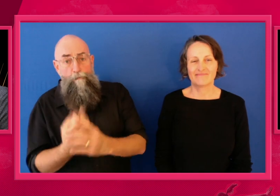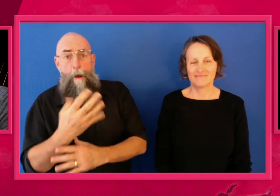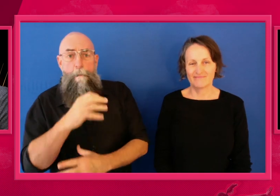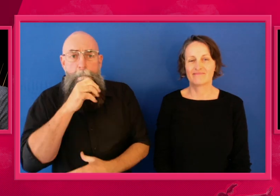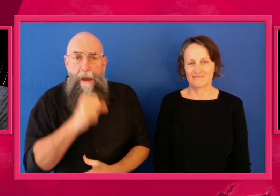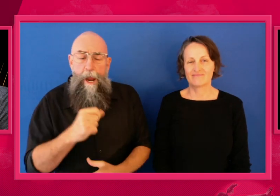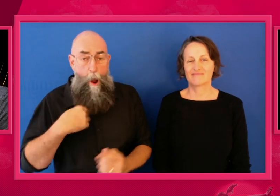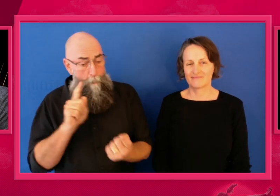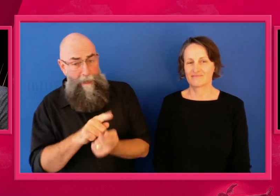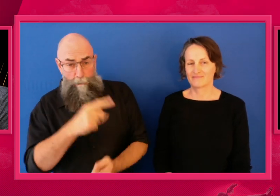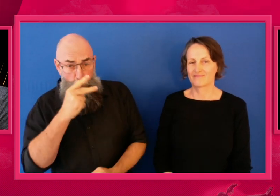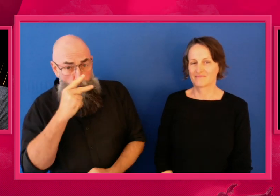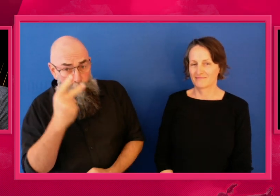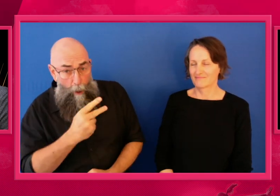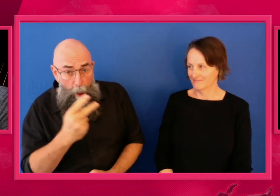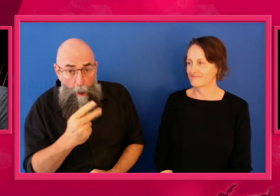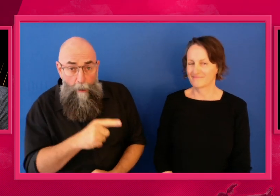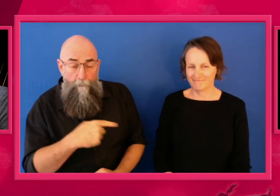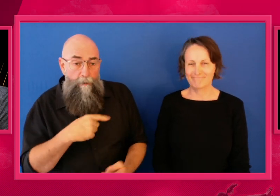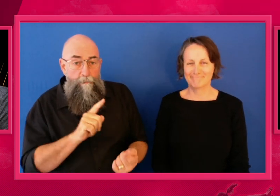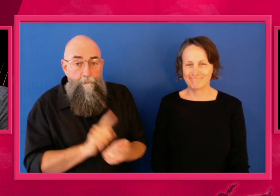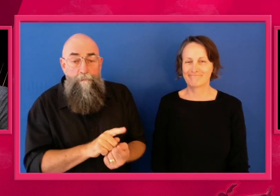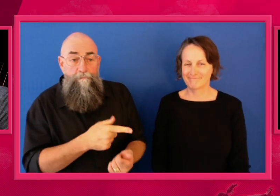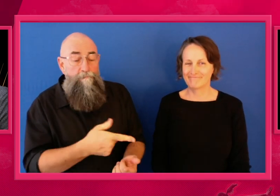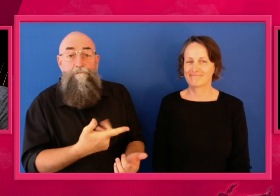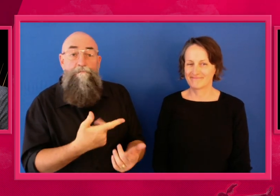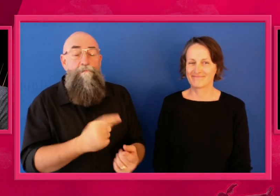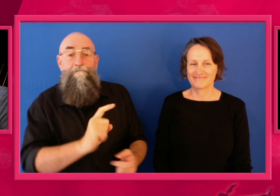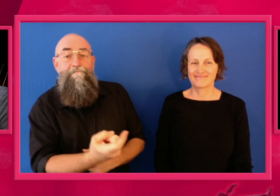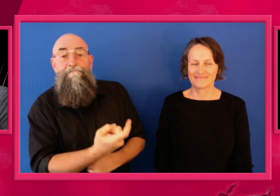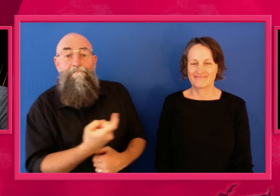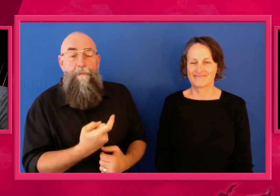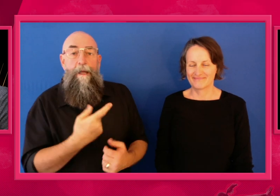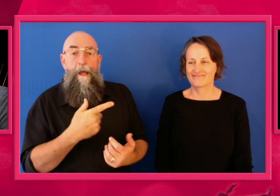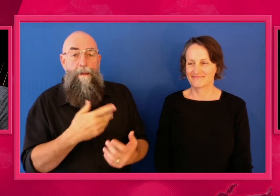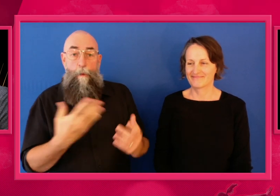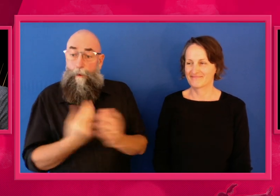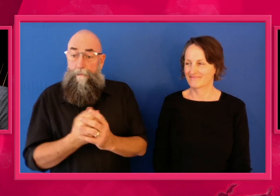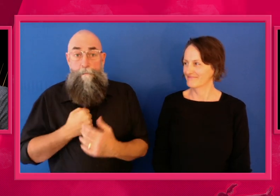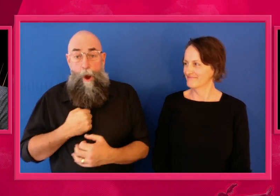when he was 12 years old, just growing up also, like, being around my kids as they grow,